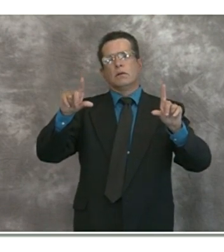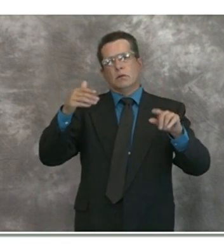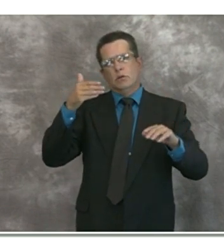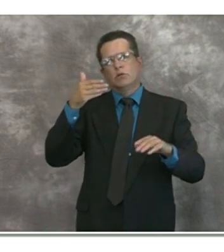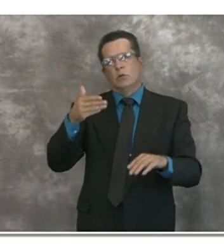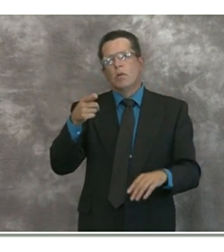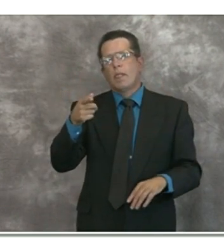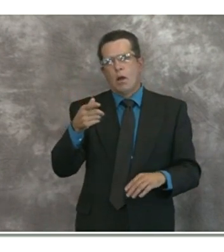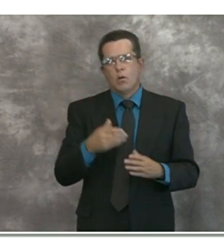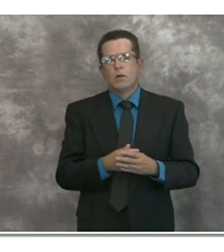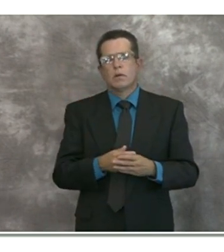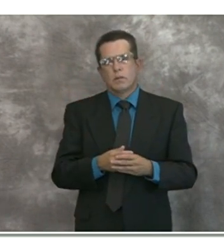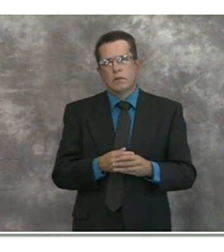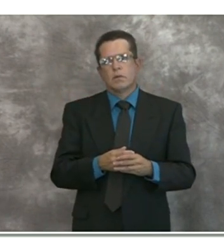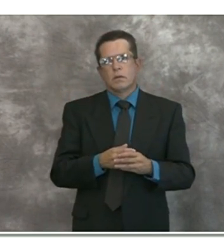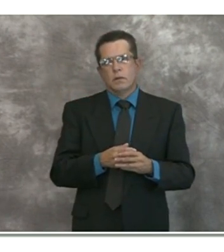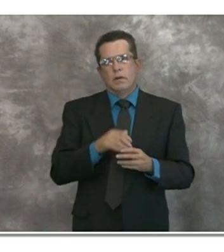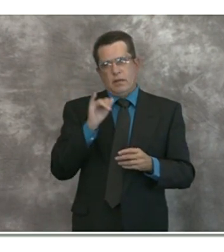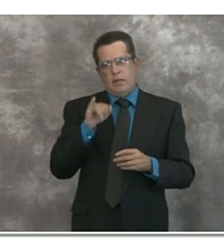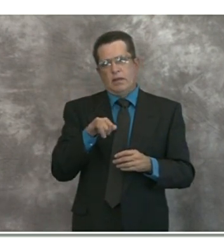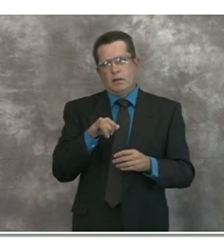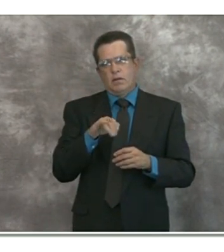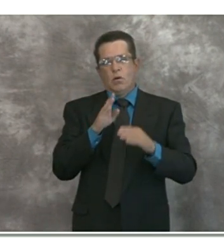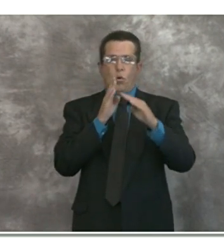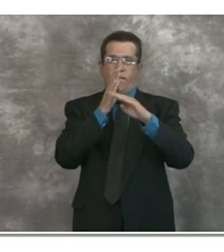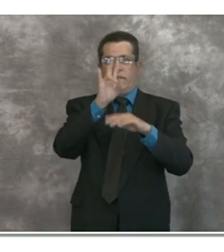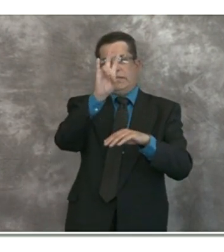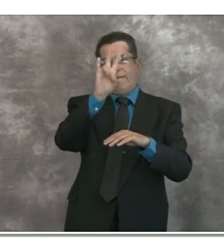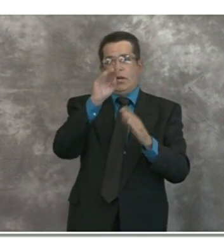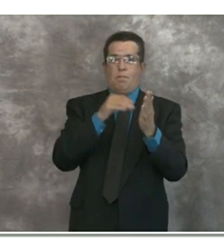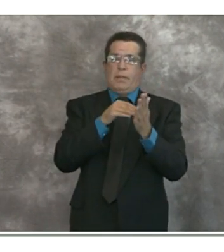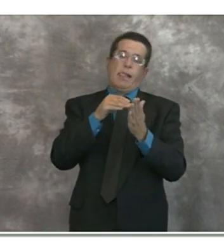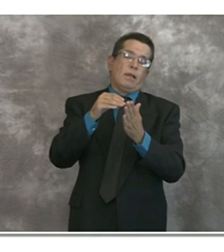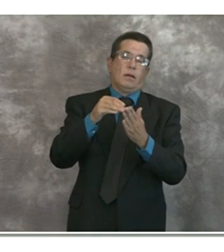DATA THAT IS SHOWN HERE THE DATA THAT HAS SHOWN HERE ON